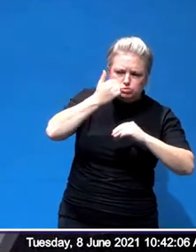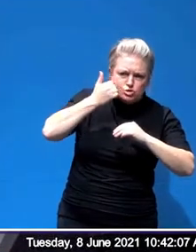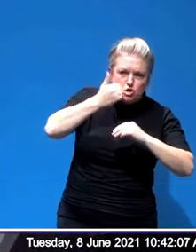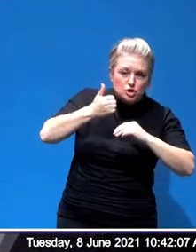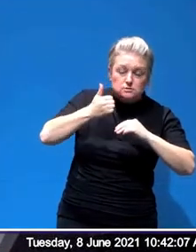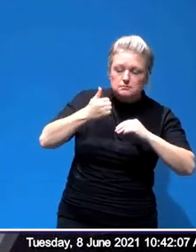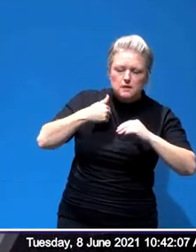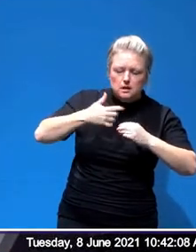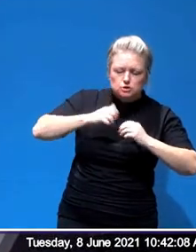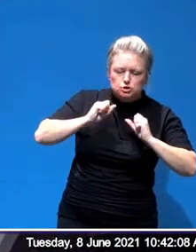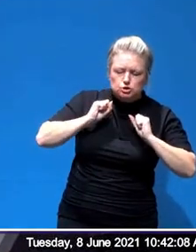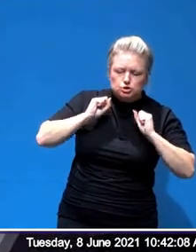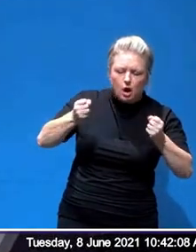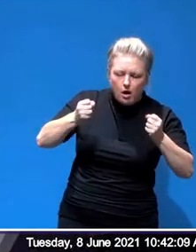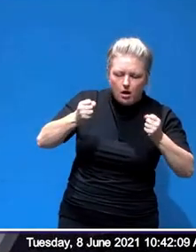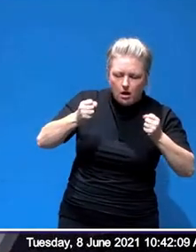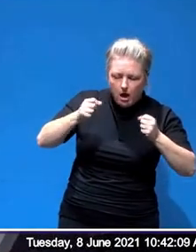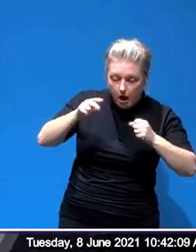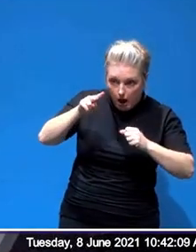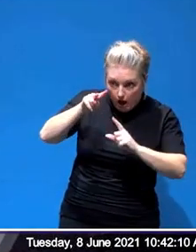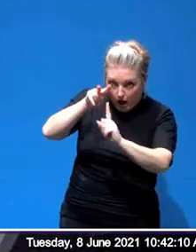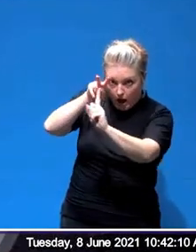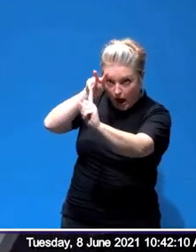going from his spine to in front of his kidneys.